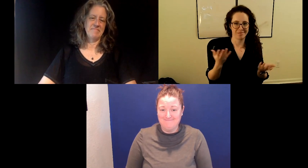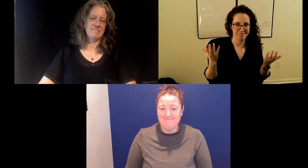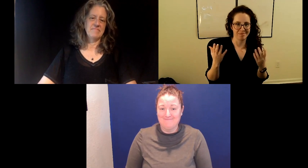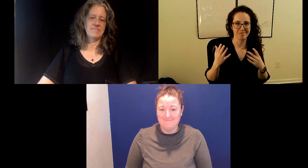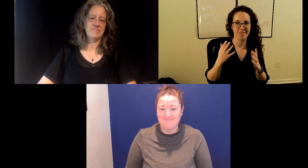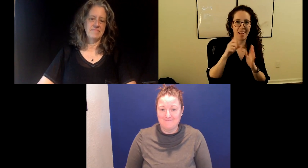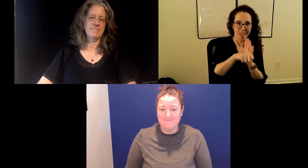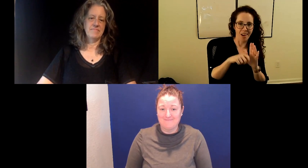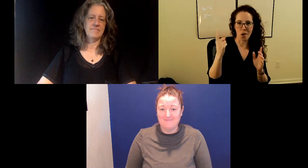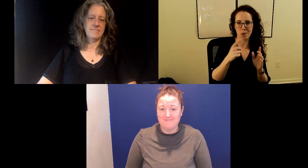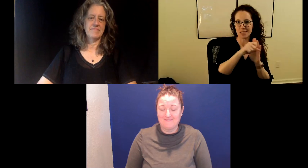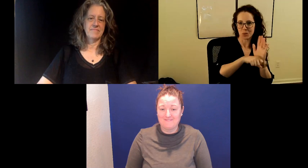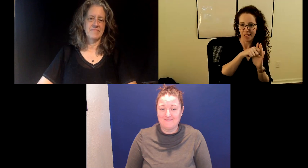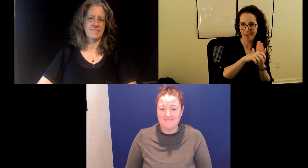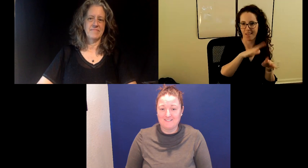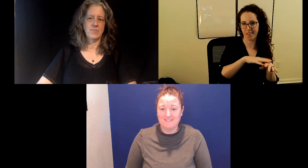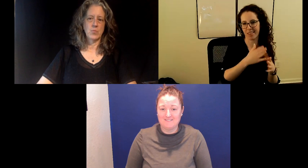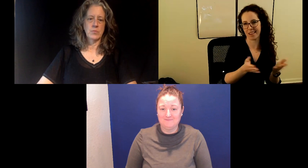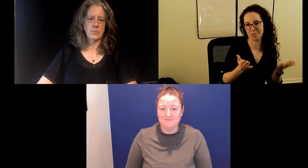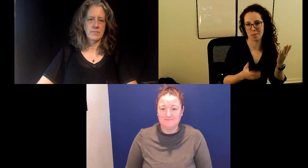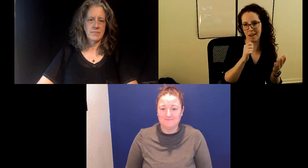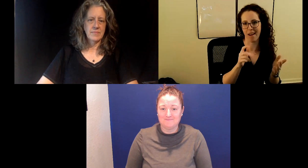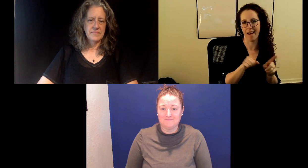um it's a benefit for them that they can put in their pocket news later they can